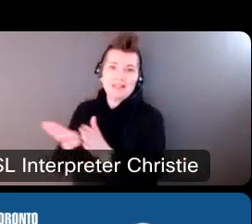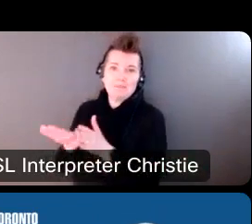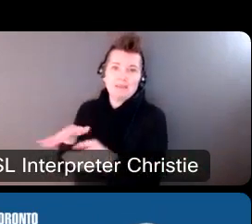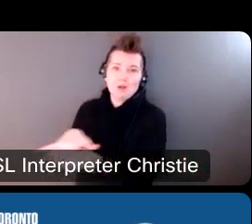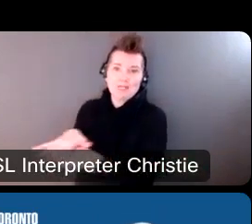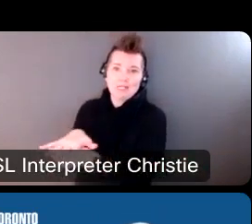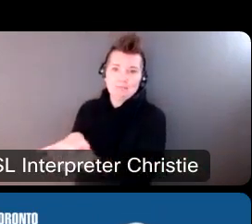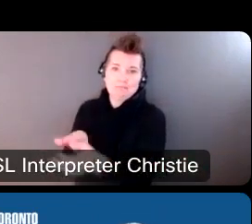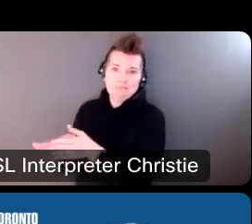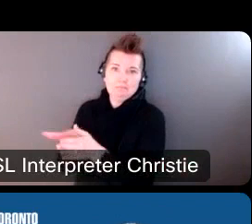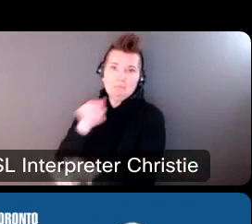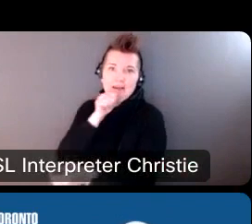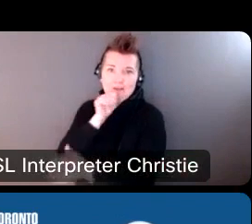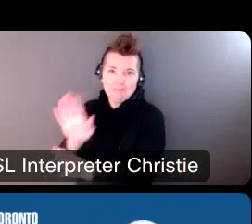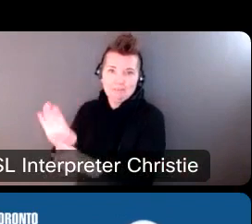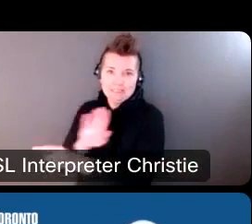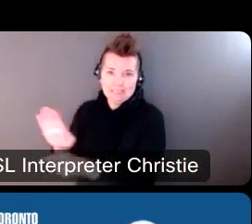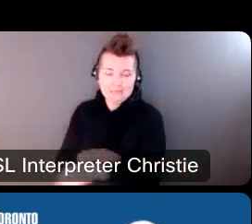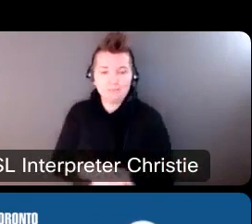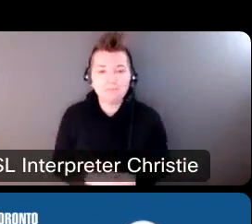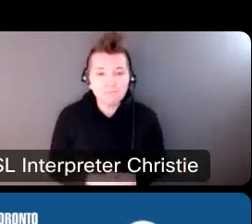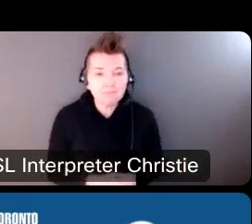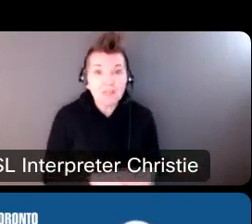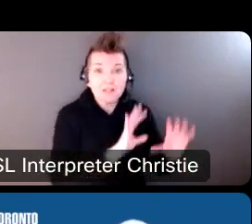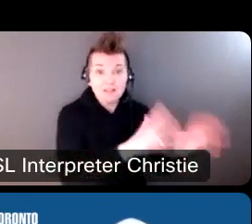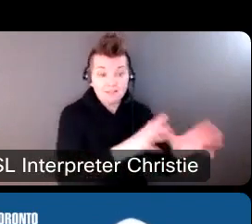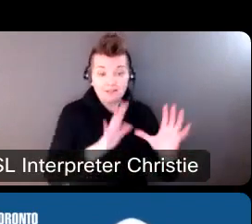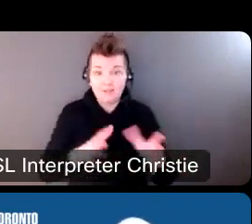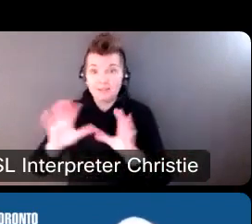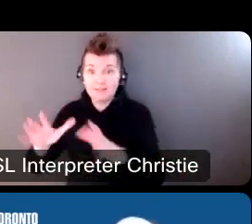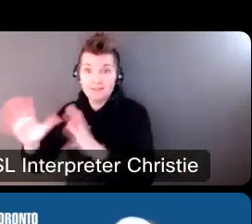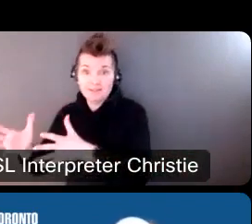So out of all those four types, the process is quite similar.